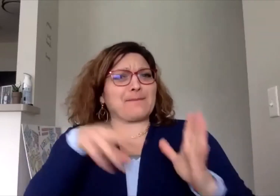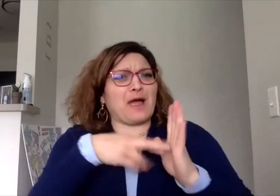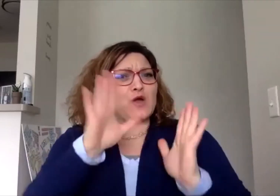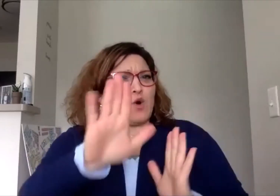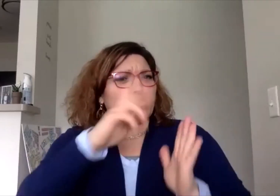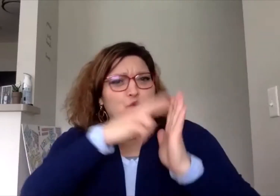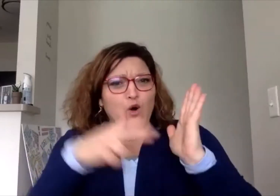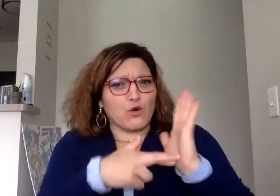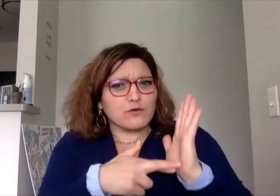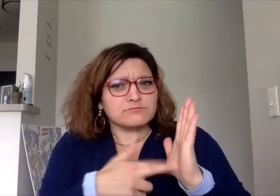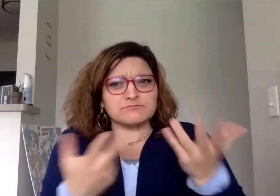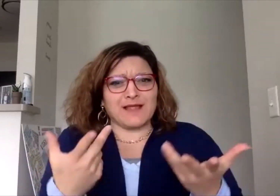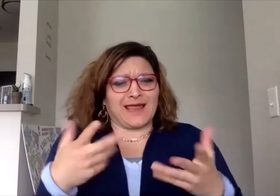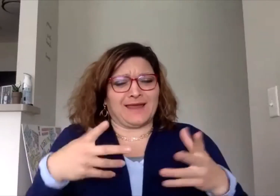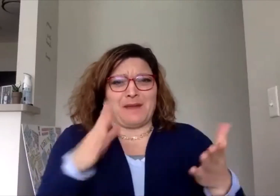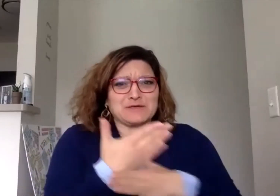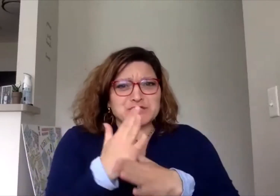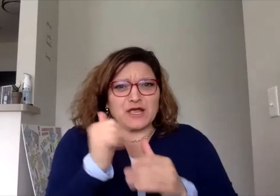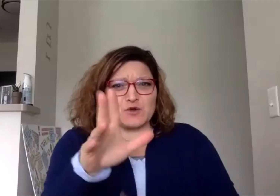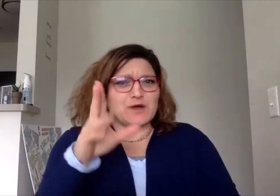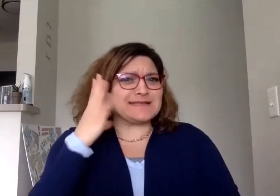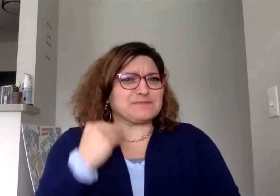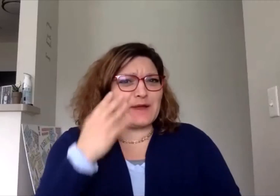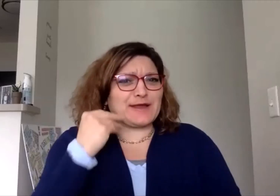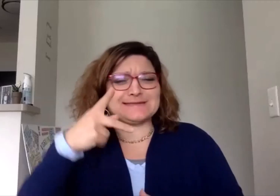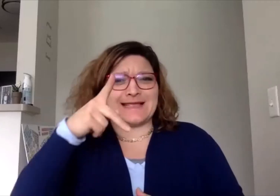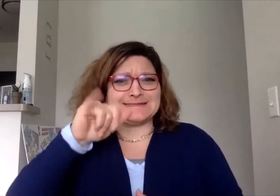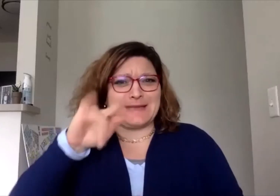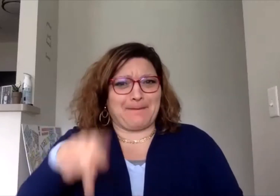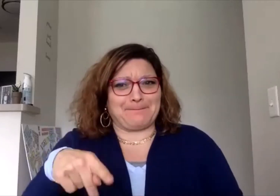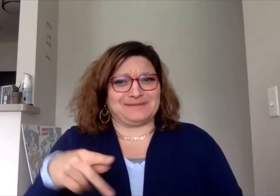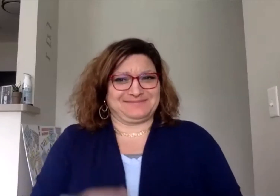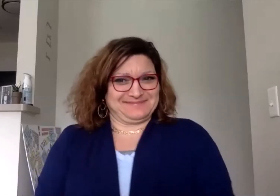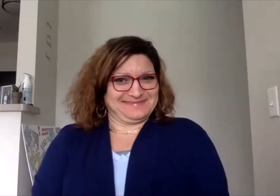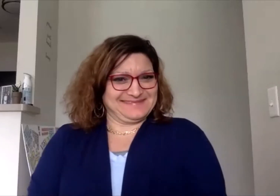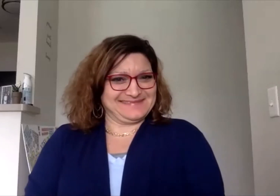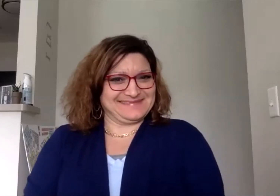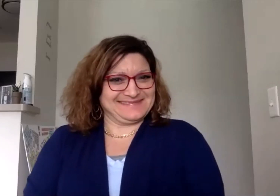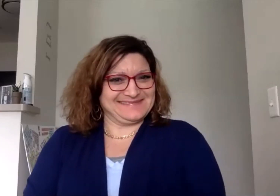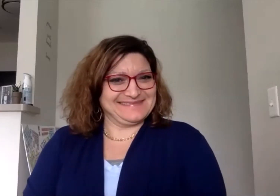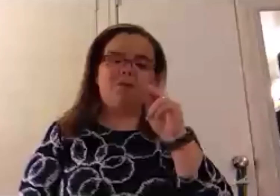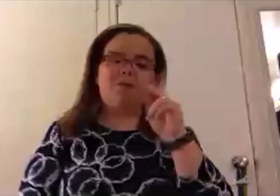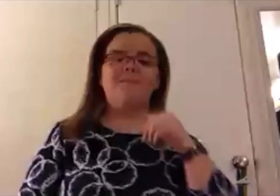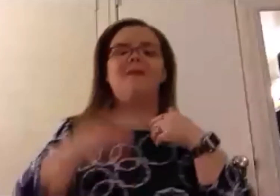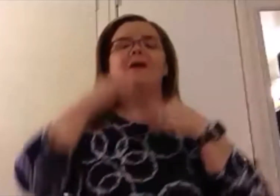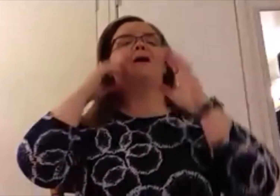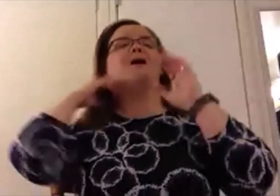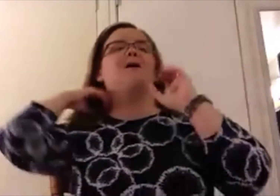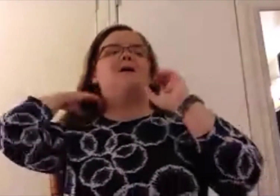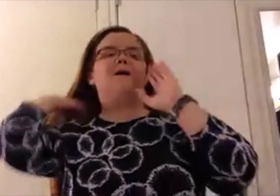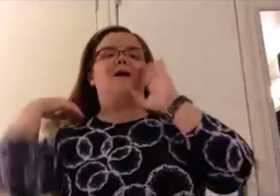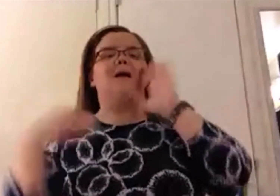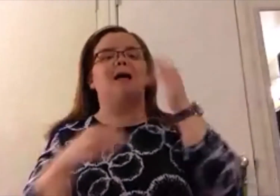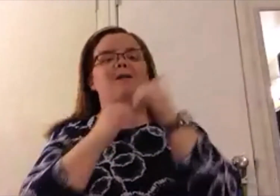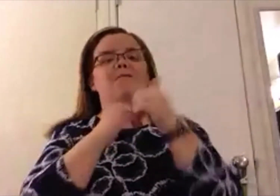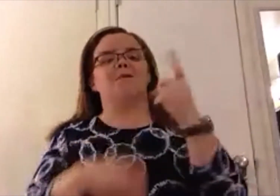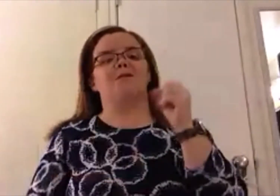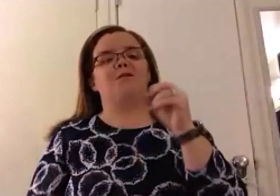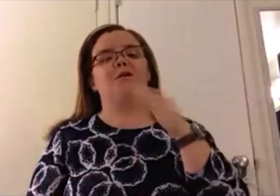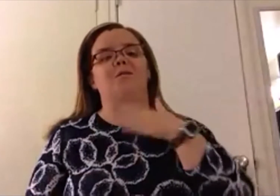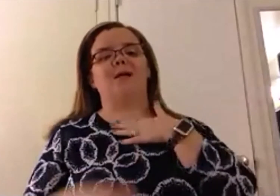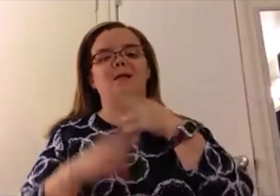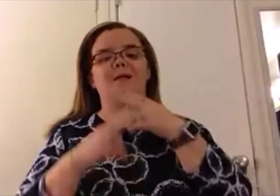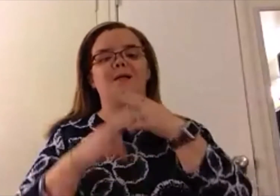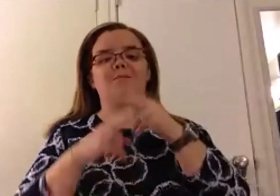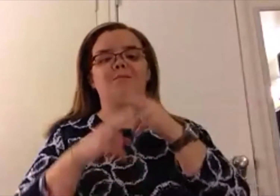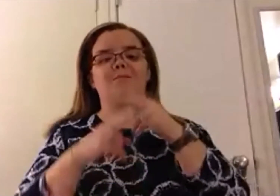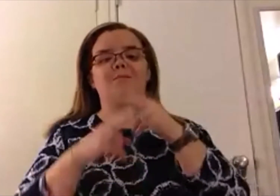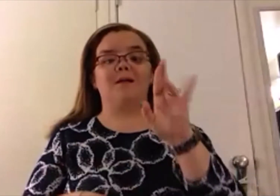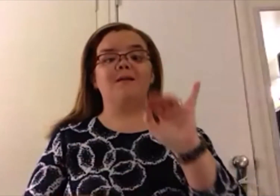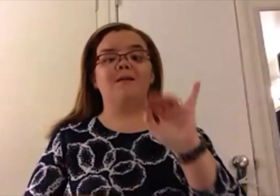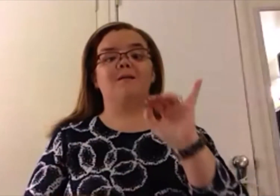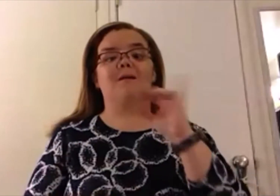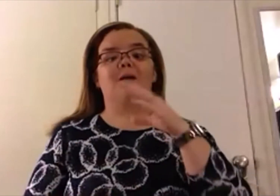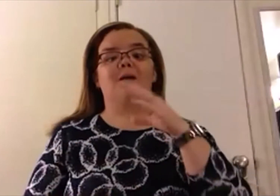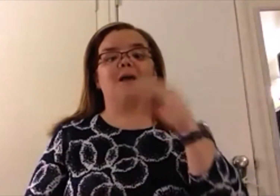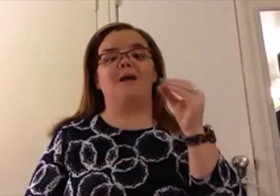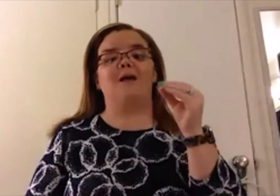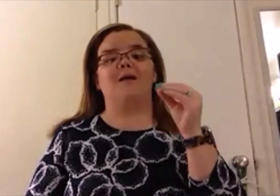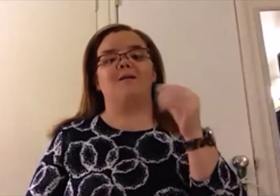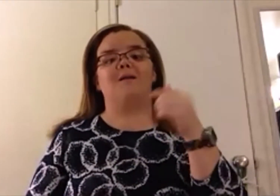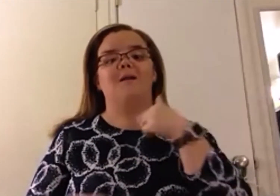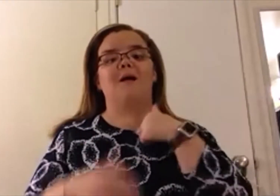about your role and maybe share your experience. Okay, hi everyone so my name is Kori and i'm